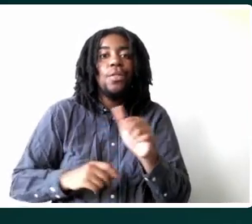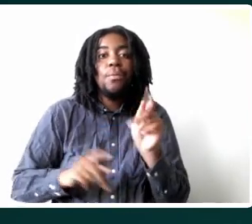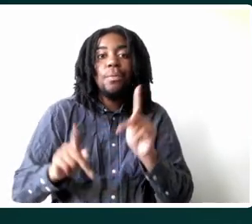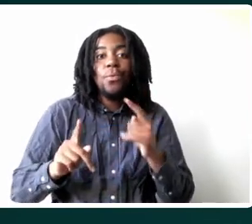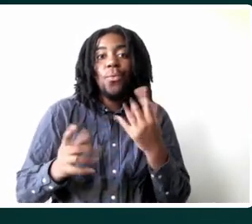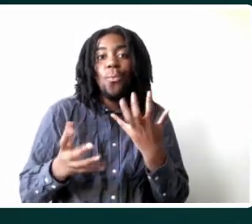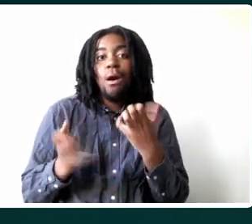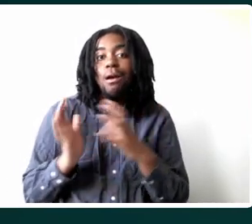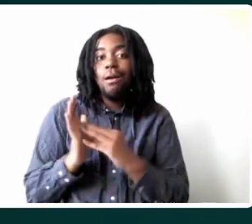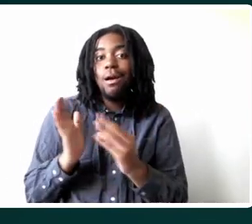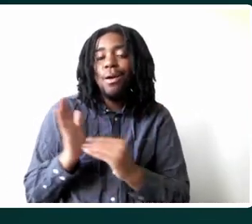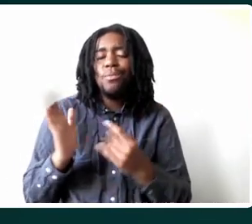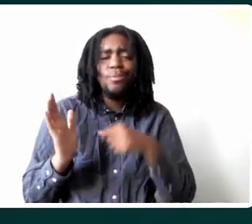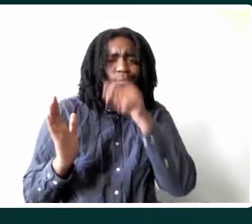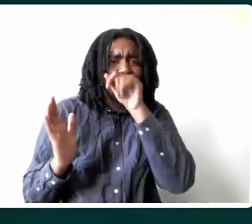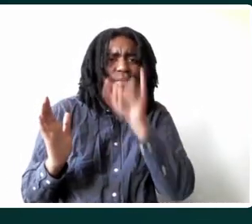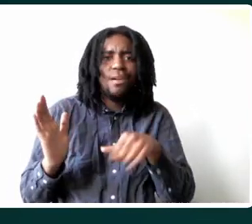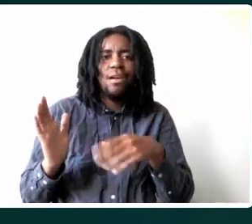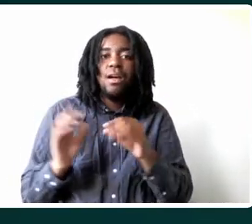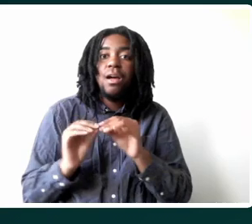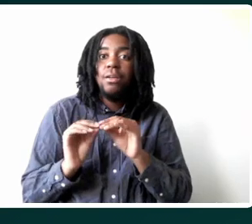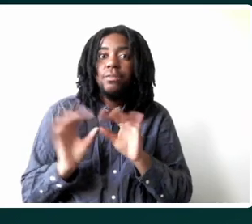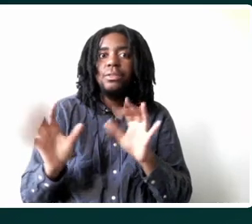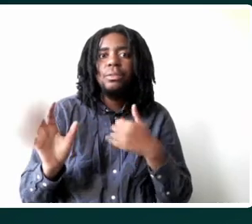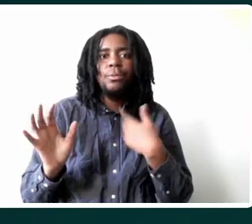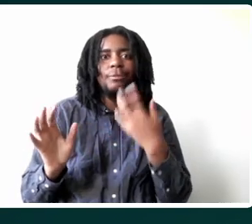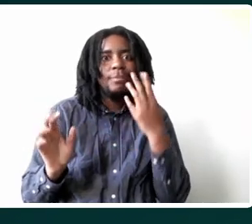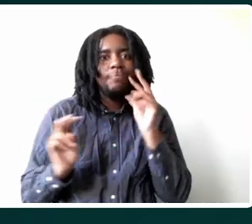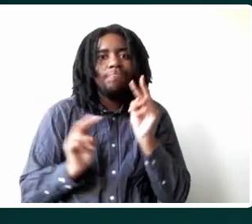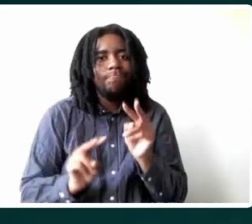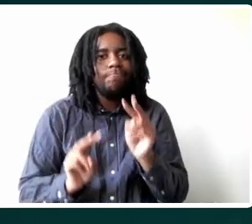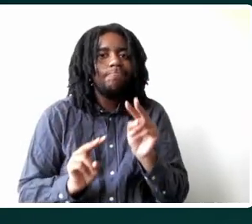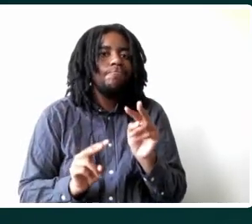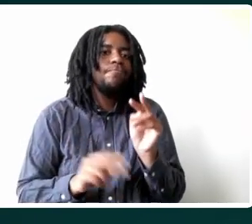So, obviously, we want people to keep an eye on the NCTE space because we are continuing the